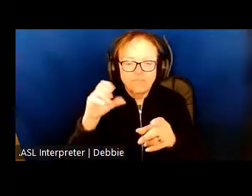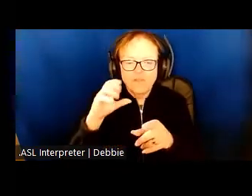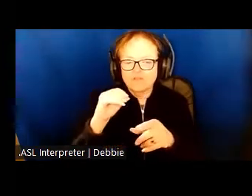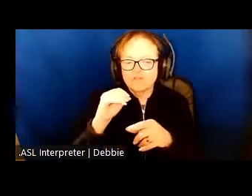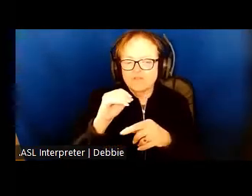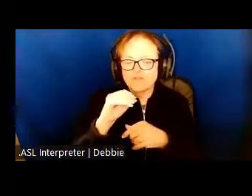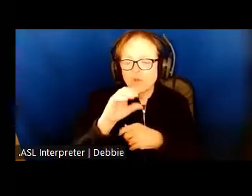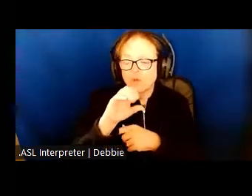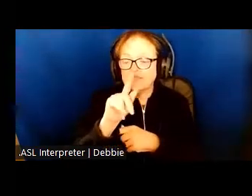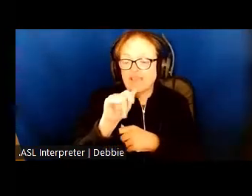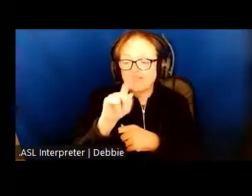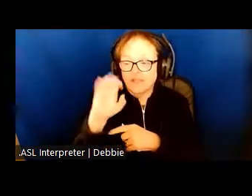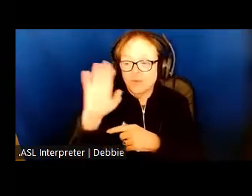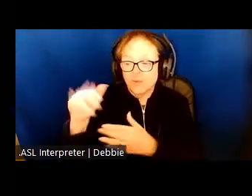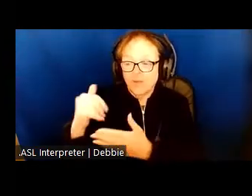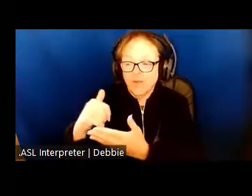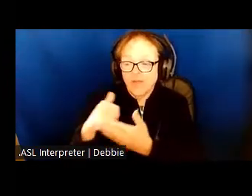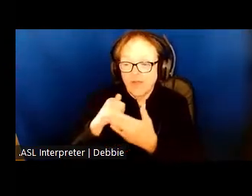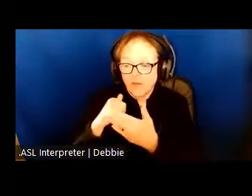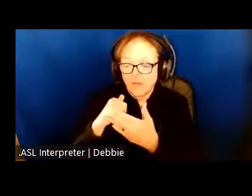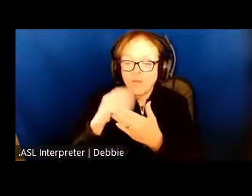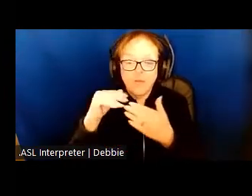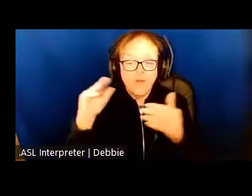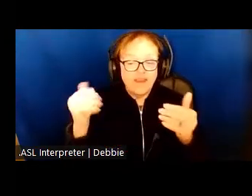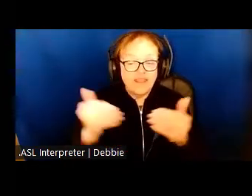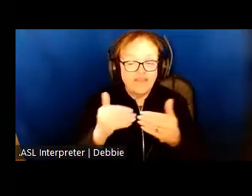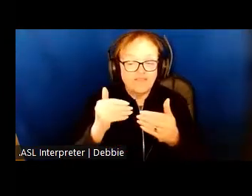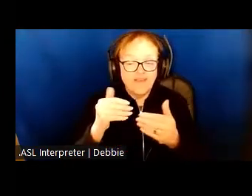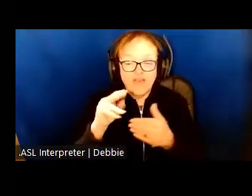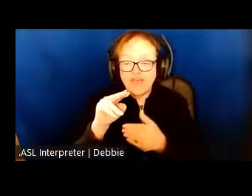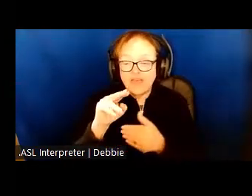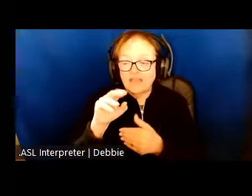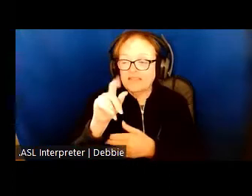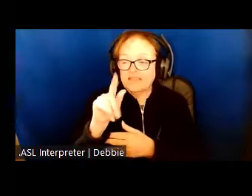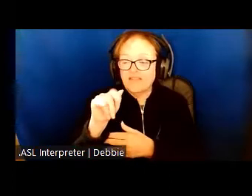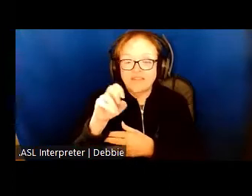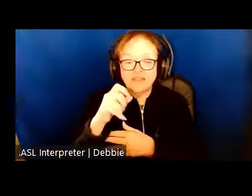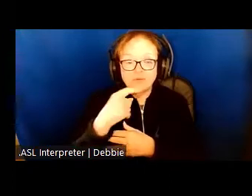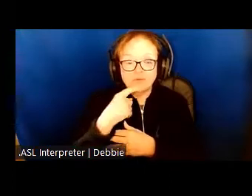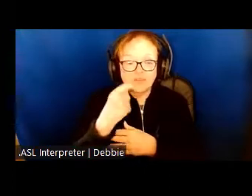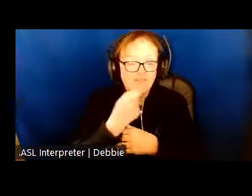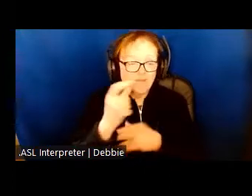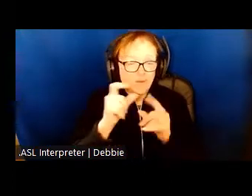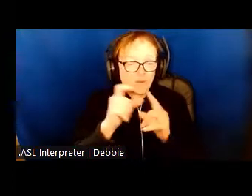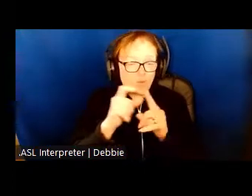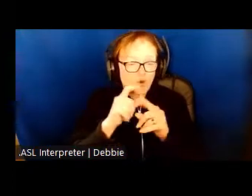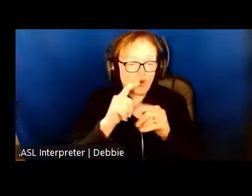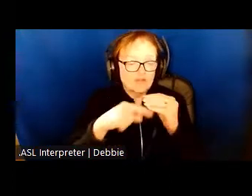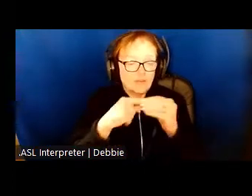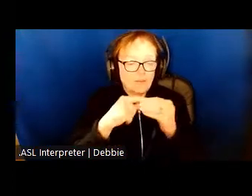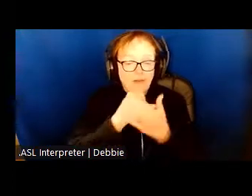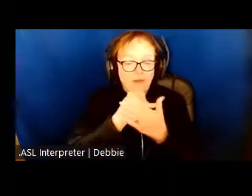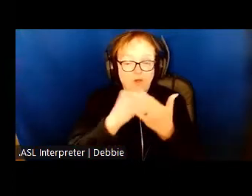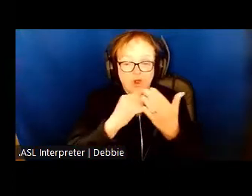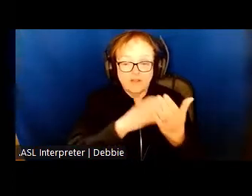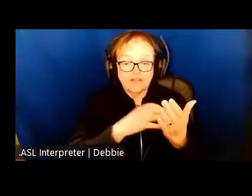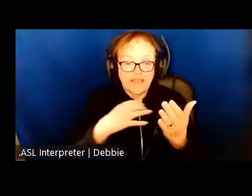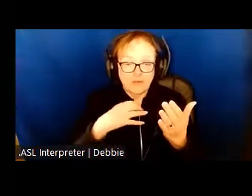the presentation, I just want to invite Stephanie to say a few words about the State Arts Council and the Individual Artist Fellowships program.